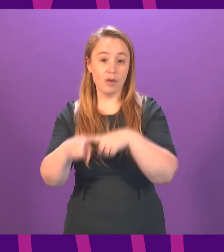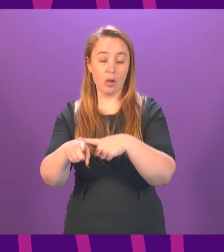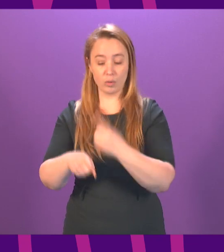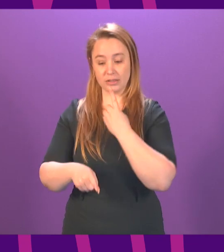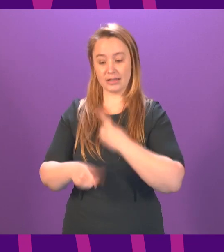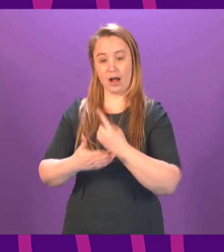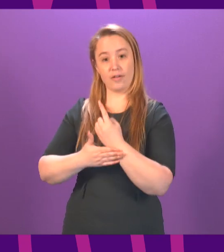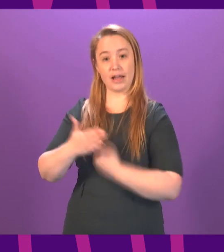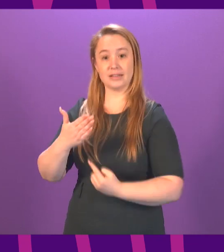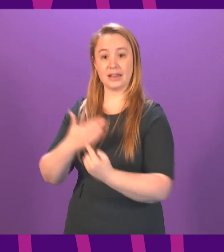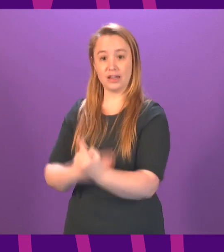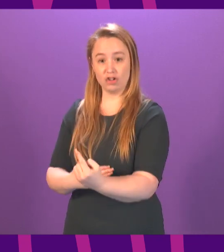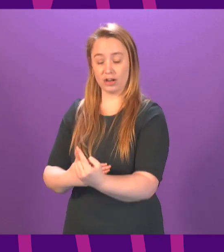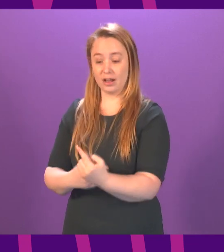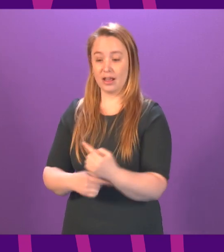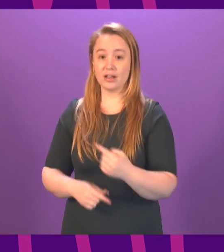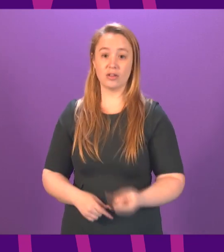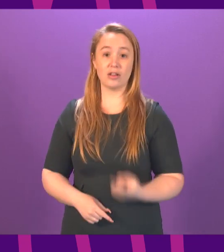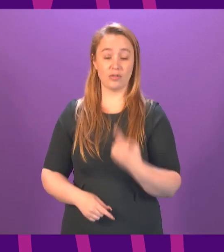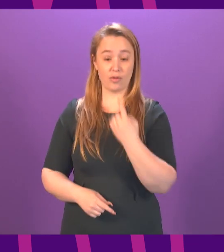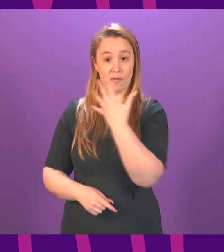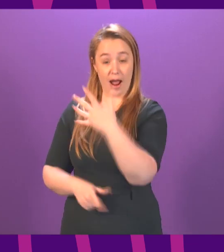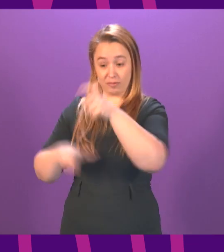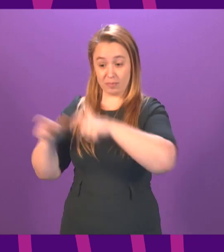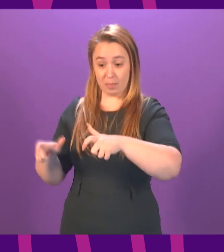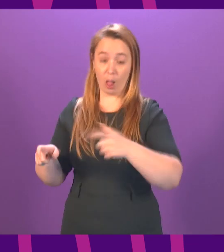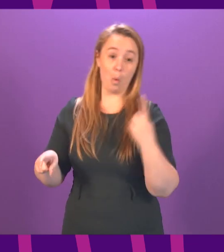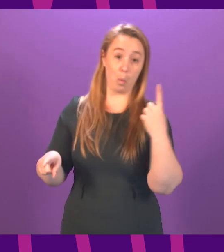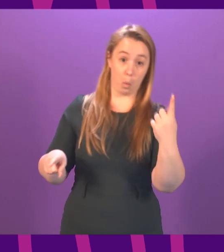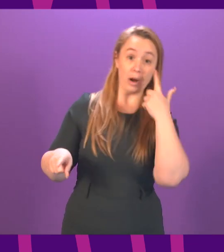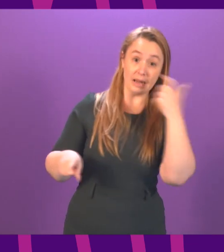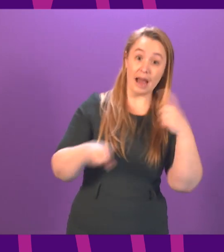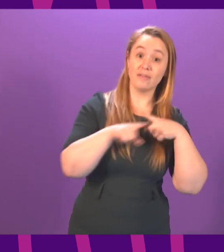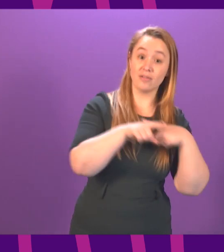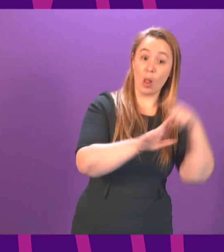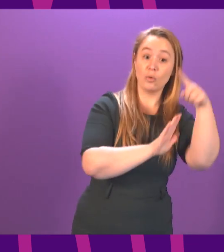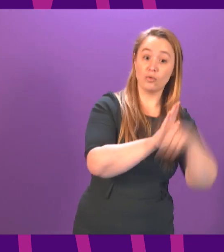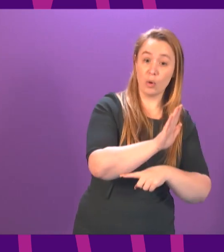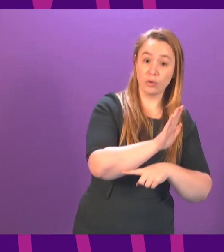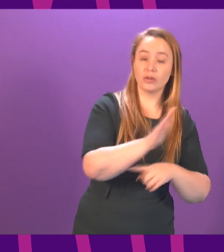which is fewer than one in five. It is a pity that the Scottish Government’s performance